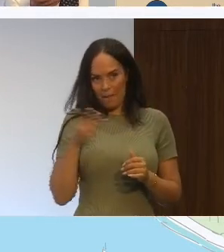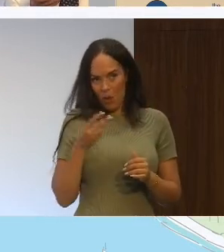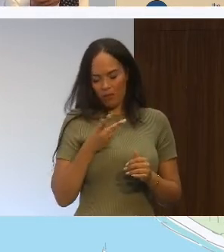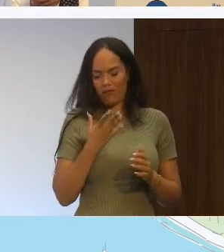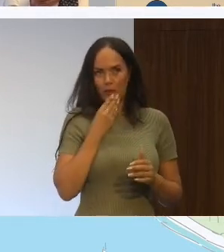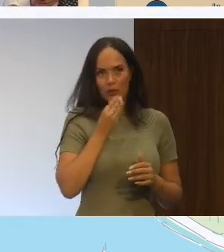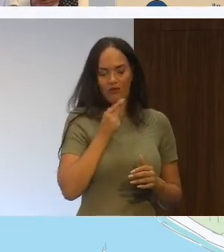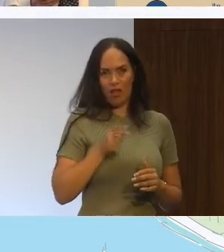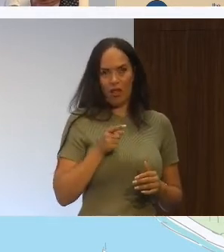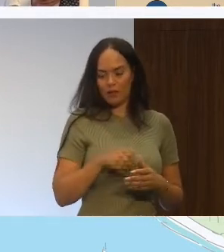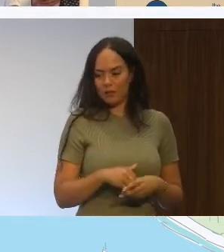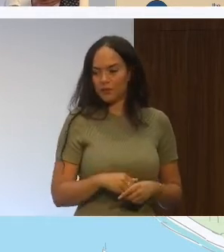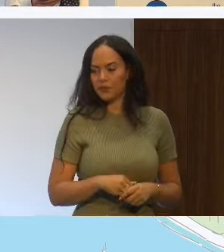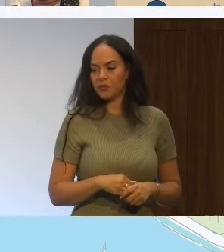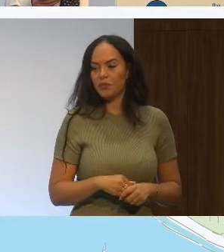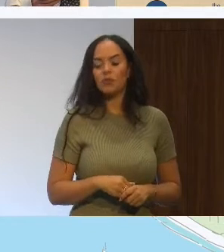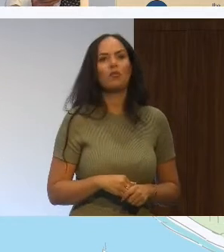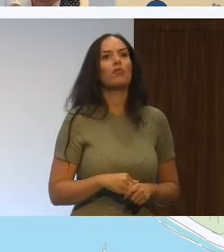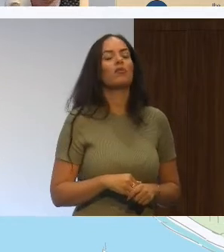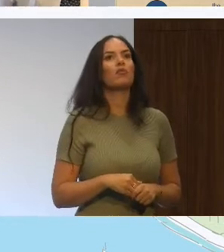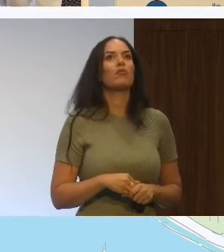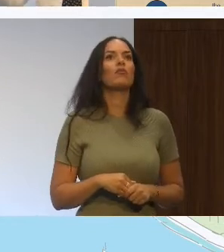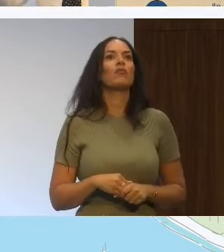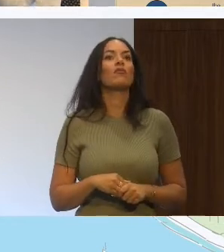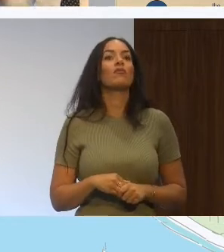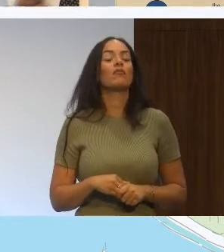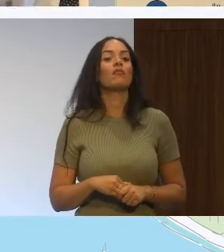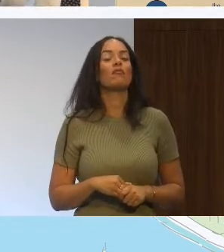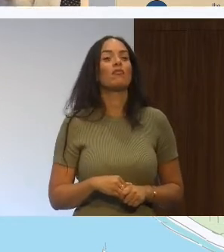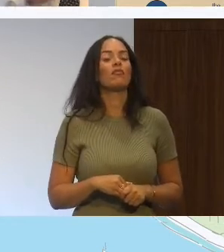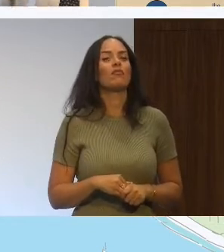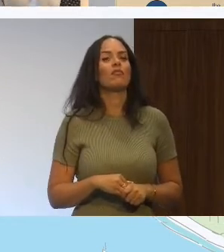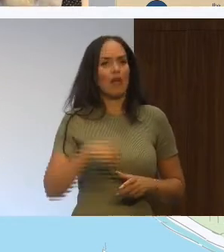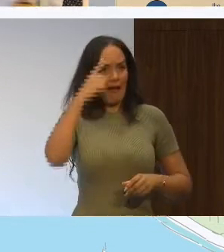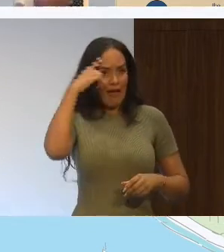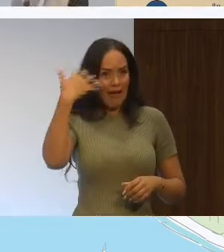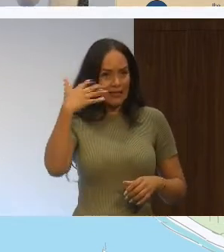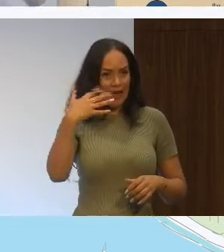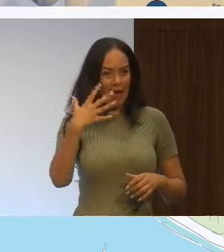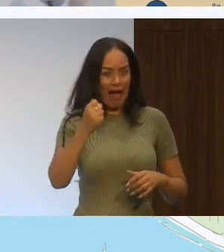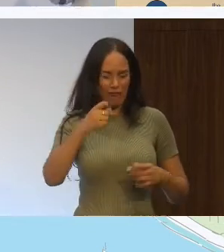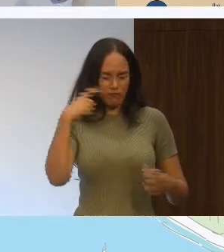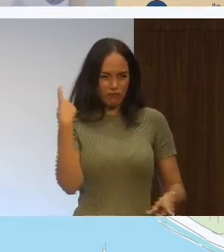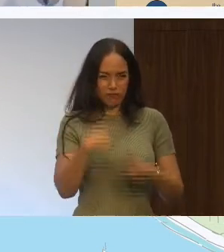and if you have headaches which are rapidly progressing to into severe migraines,